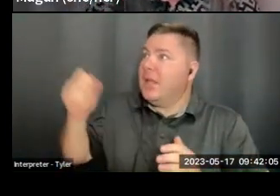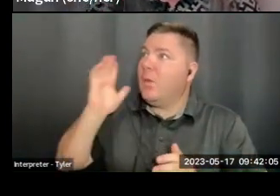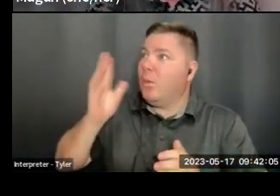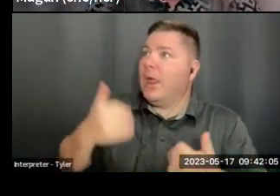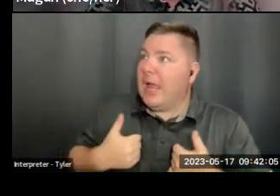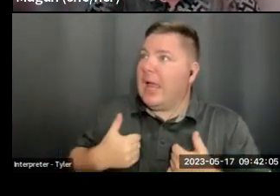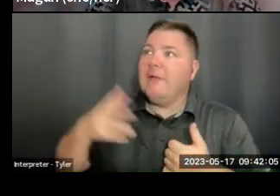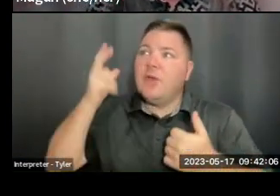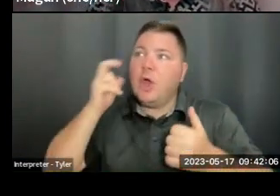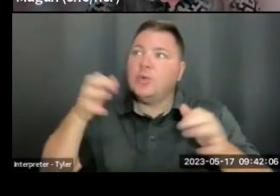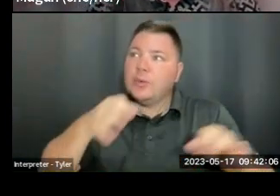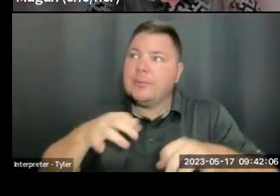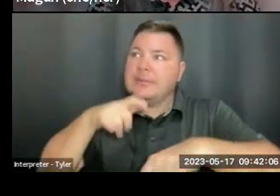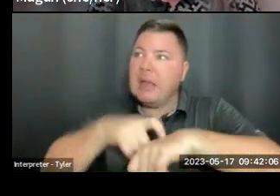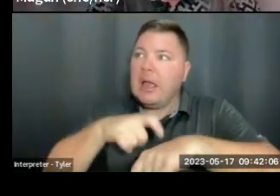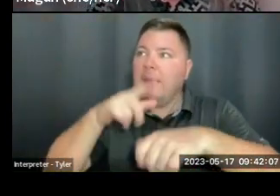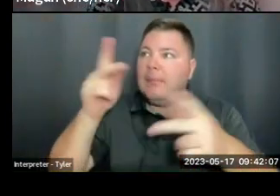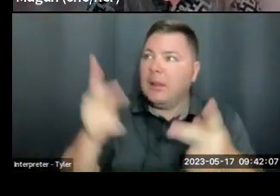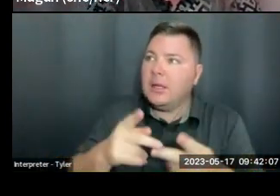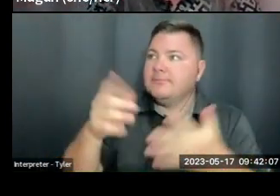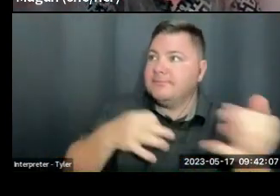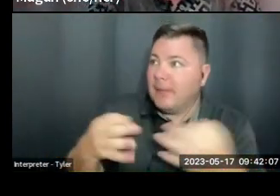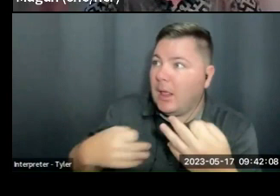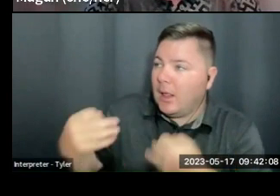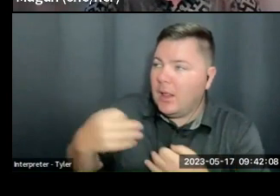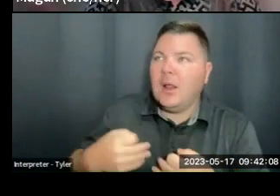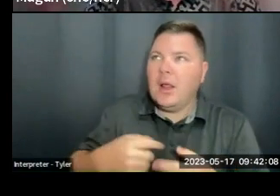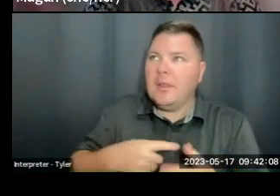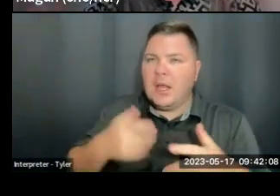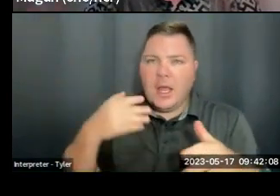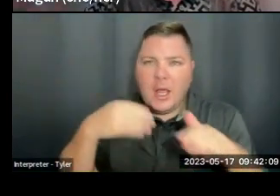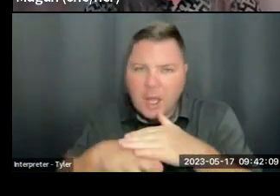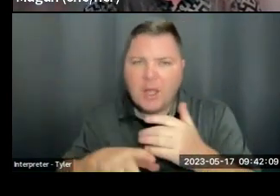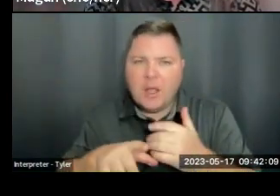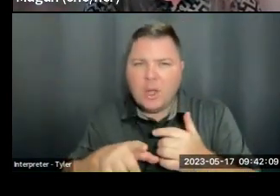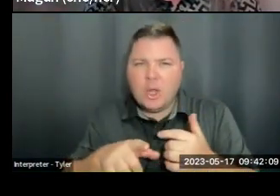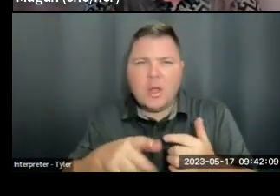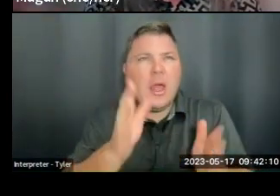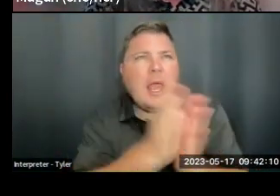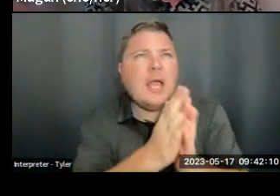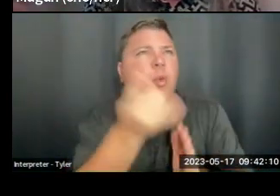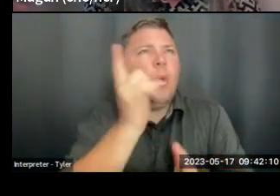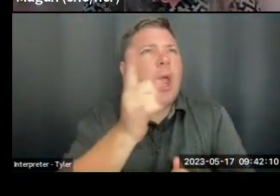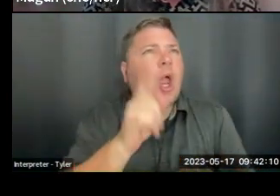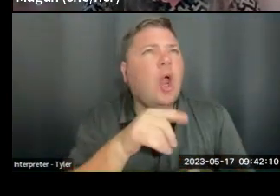patron who has received information from me saying, we'll be there at this